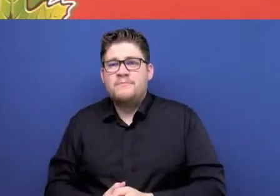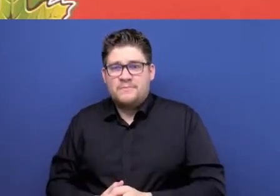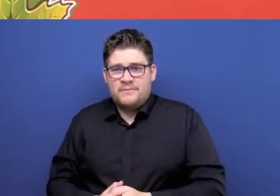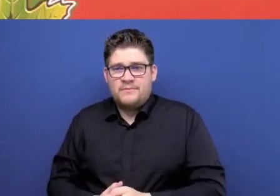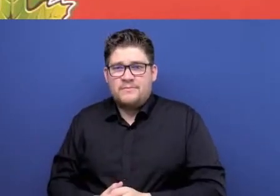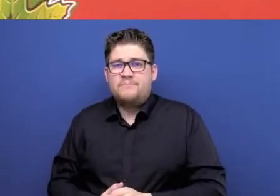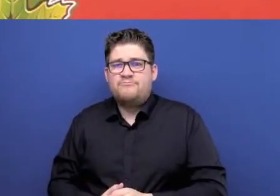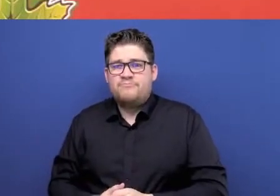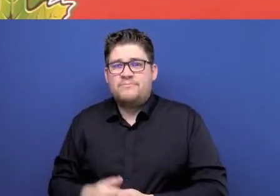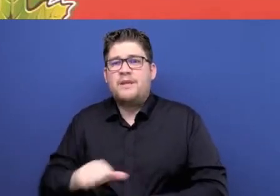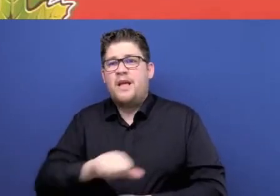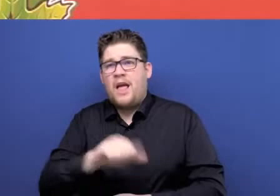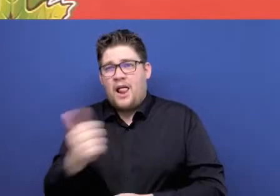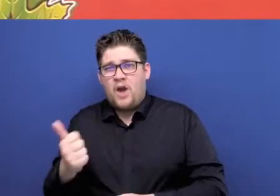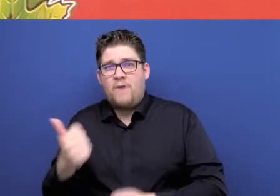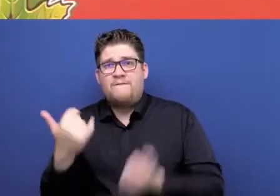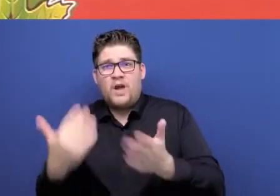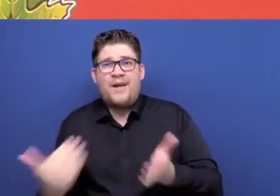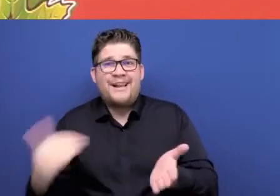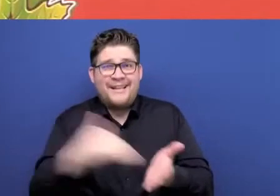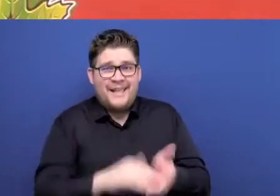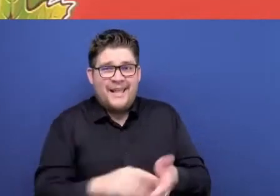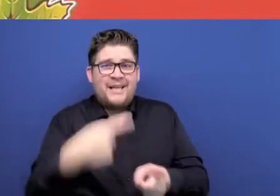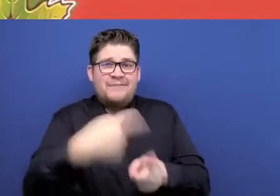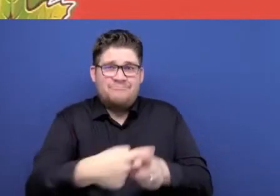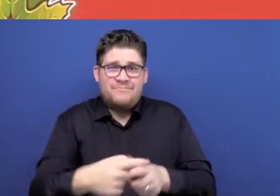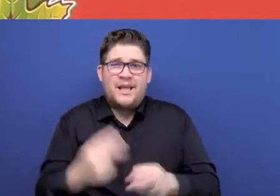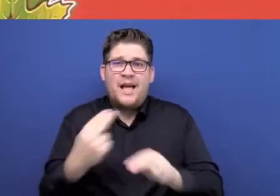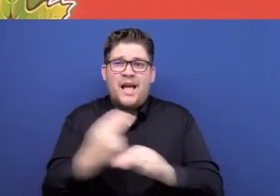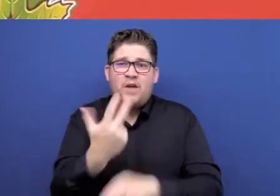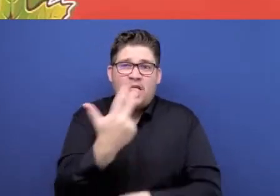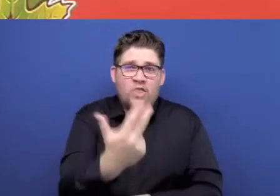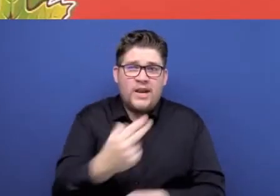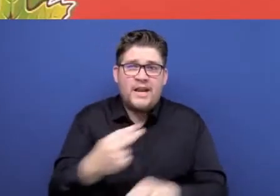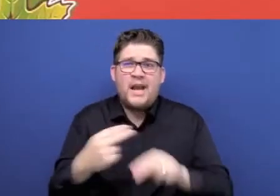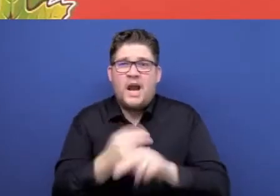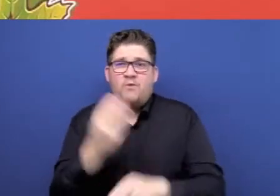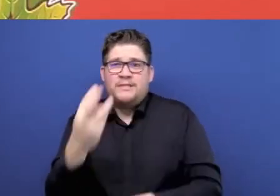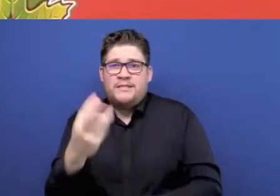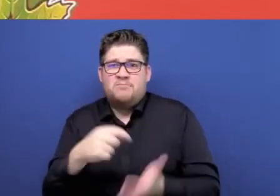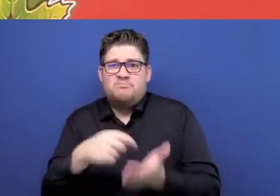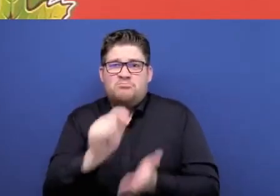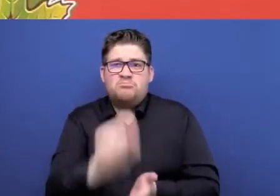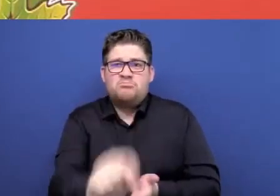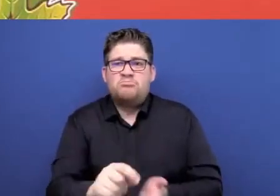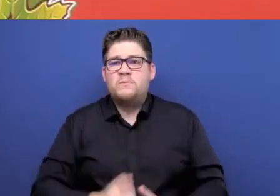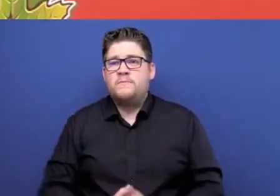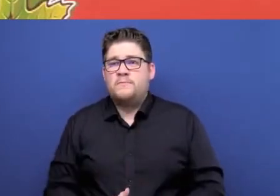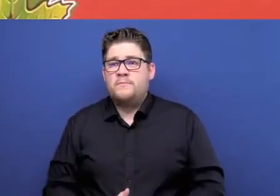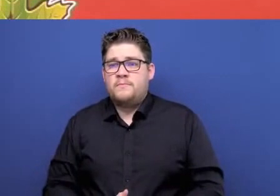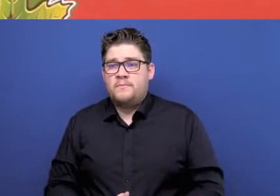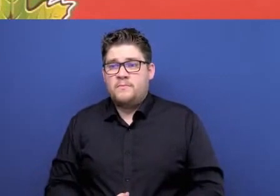and six since that, since that incident, both those were on the 26 again. So if anybody was